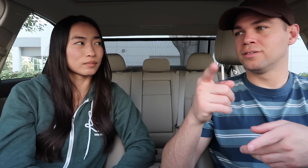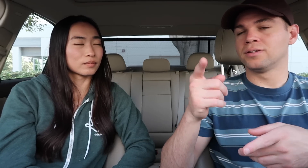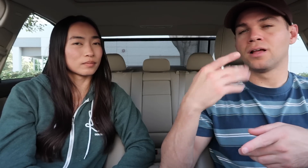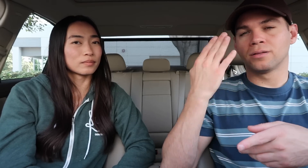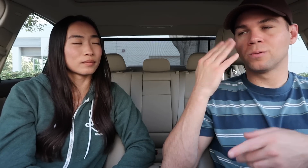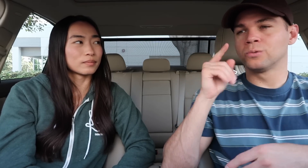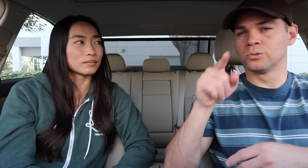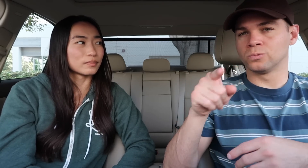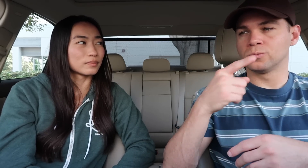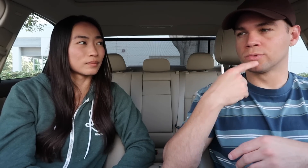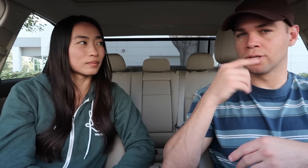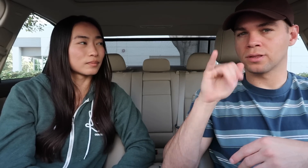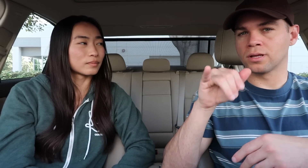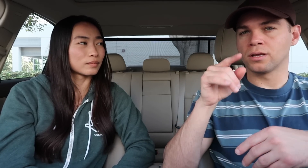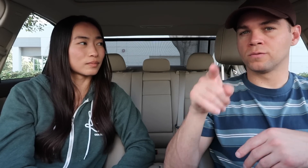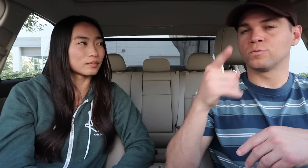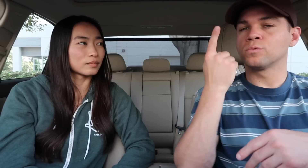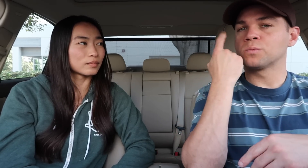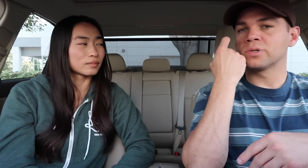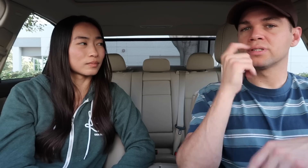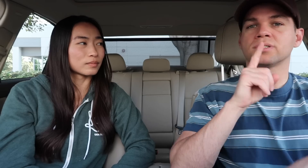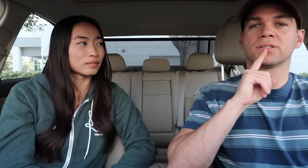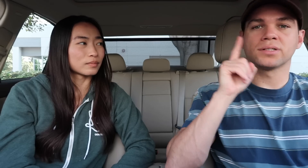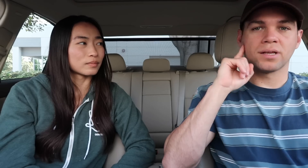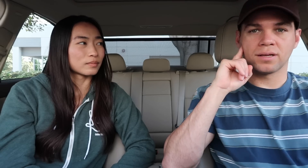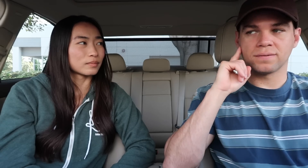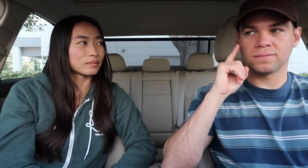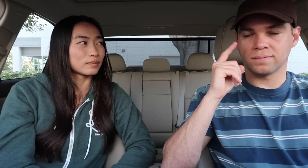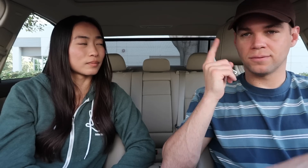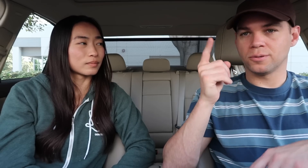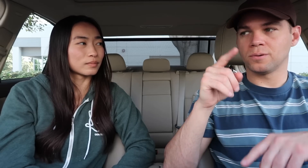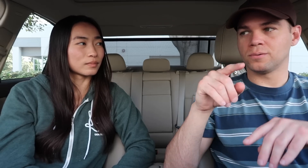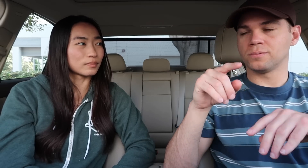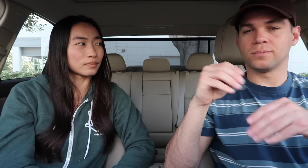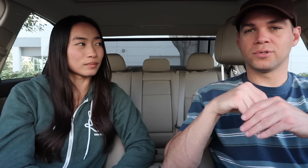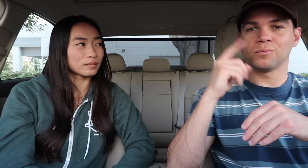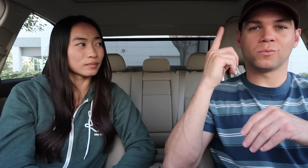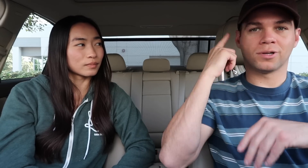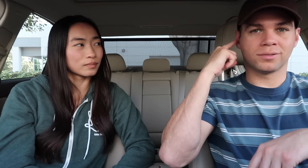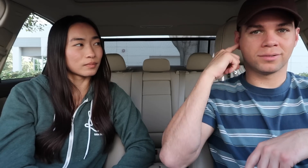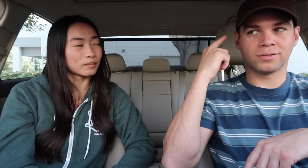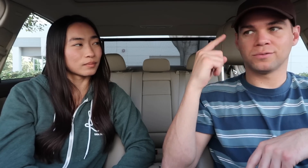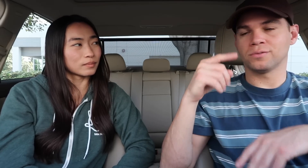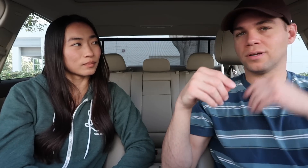I know that you said that you're recently deaf in one ear